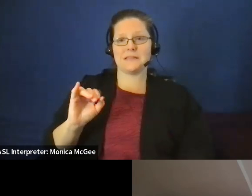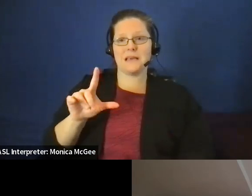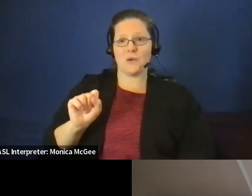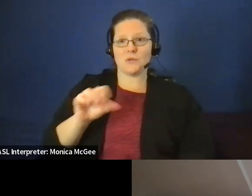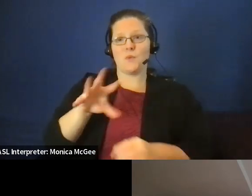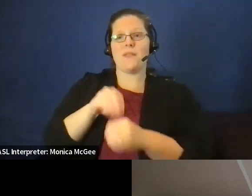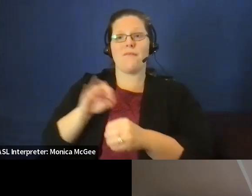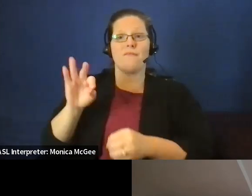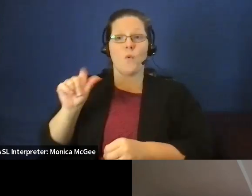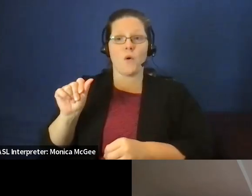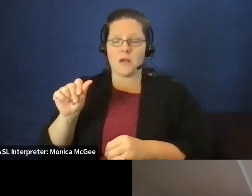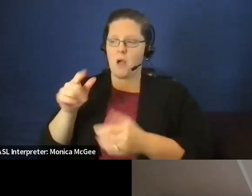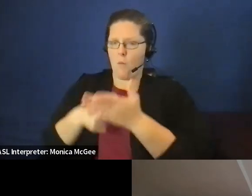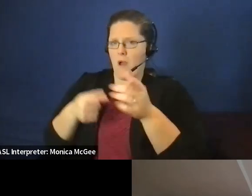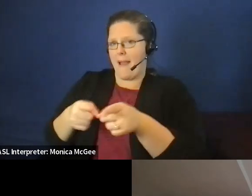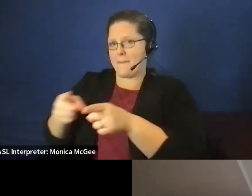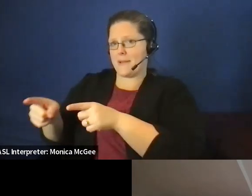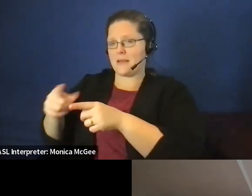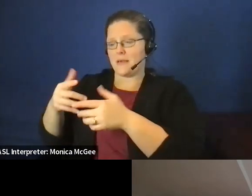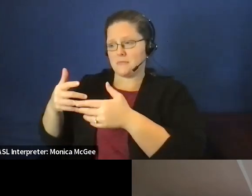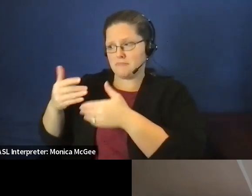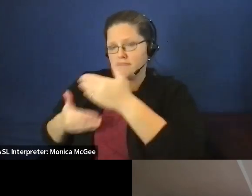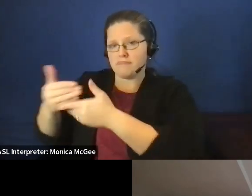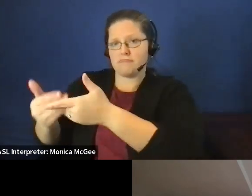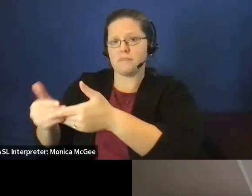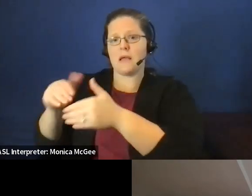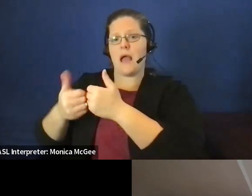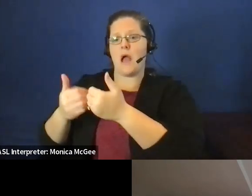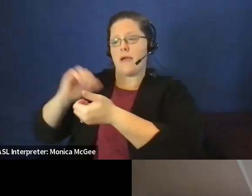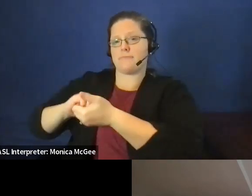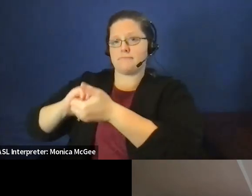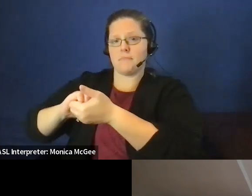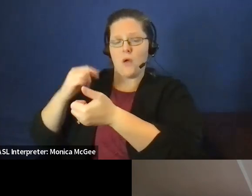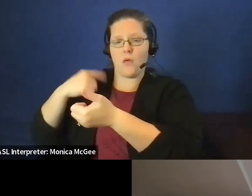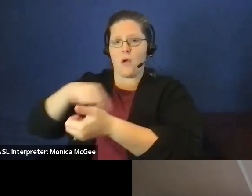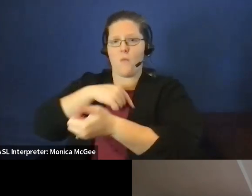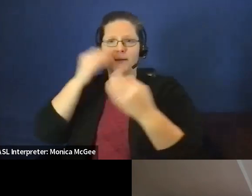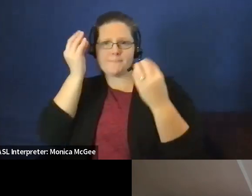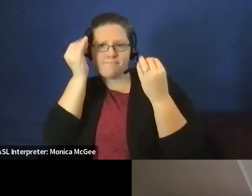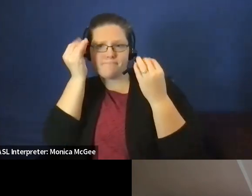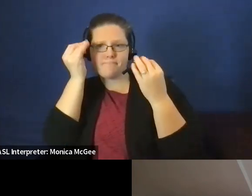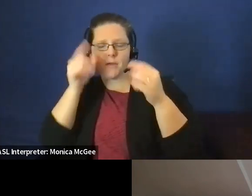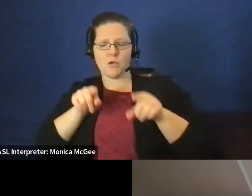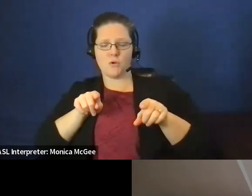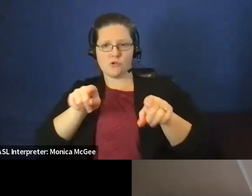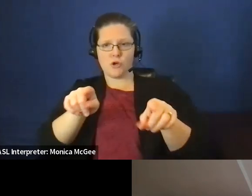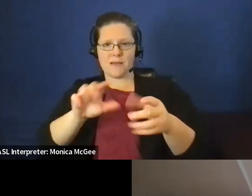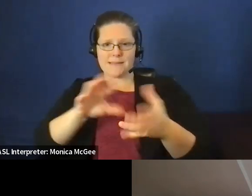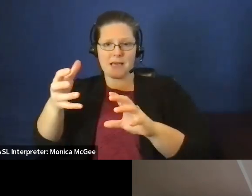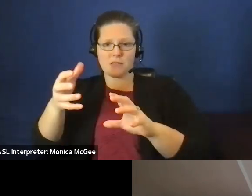independent living center led with the